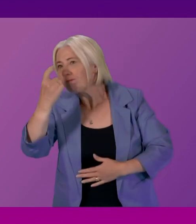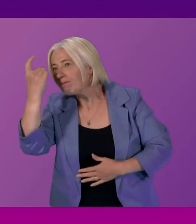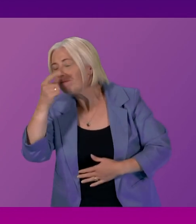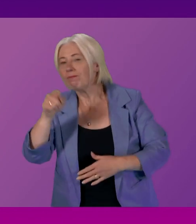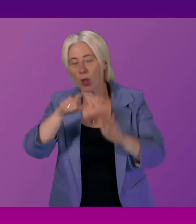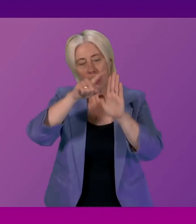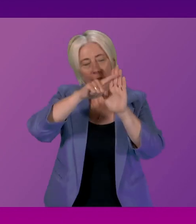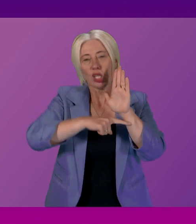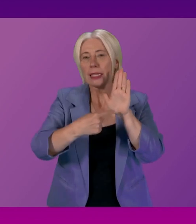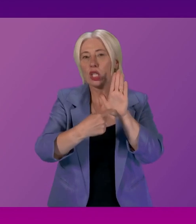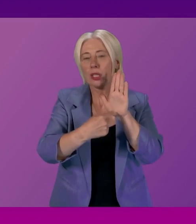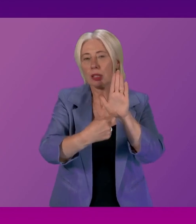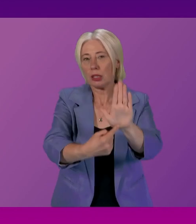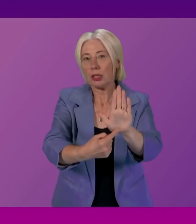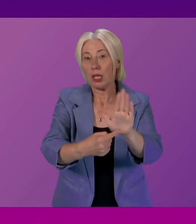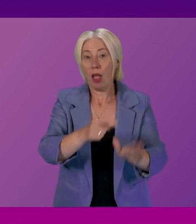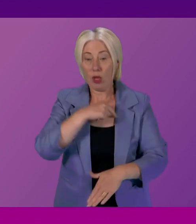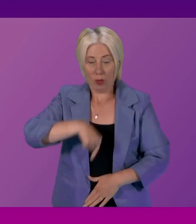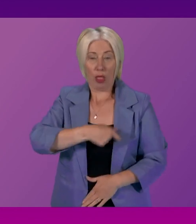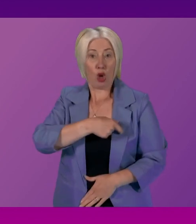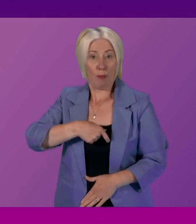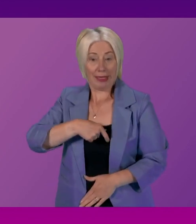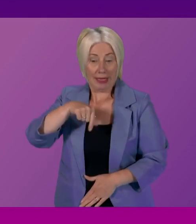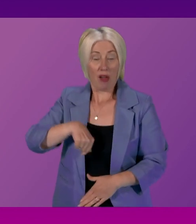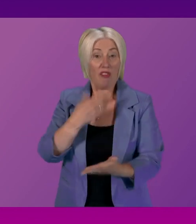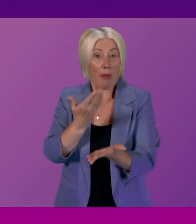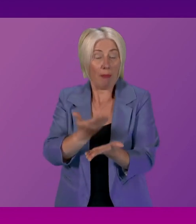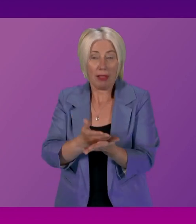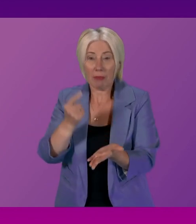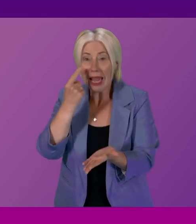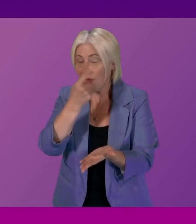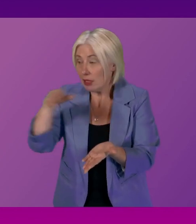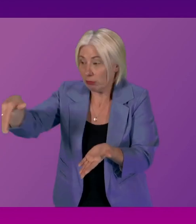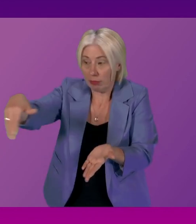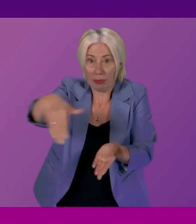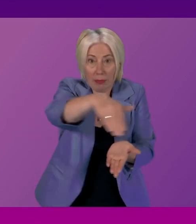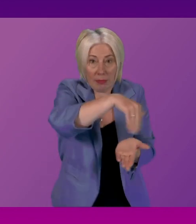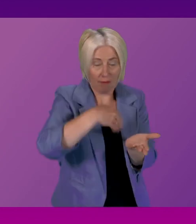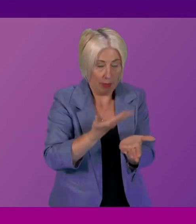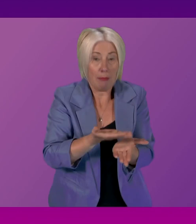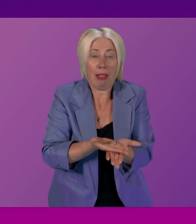That is why the committee stage of the bill—the evidence-gathering stage—is such a crucial